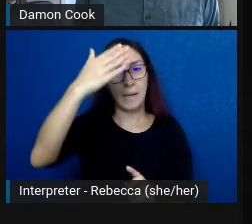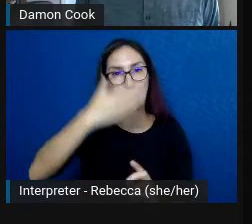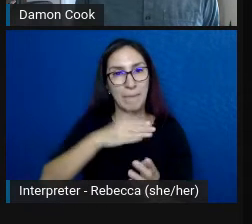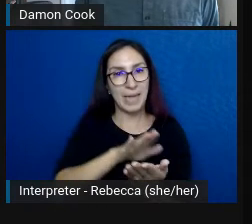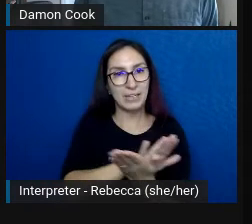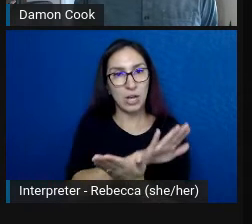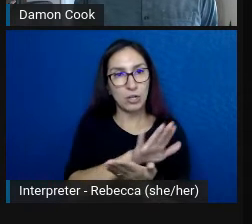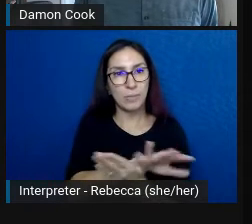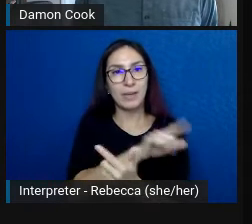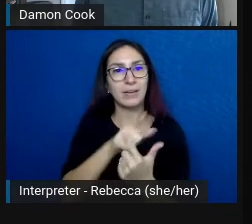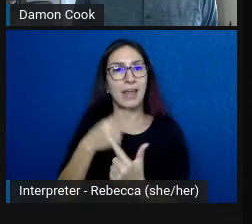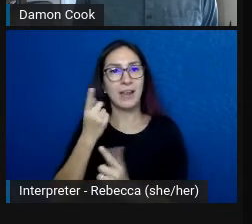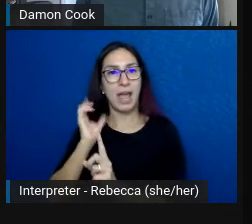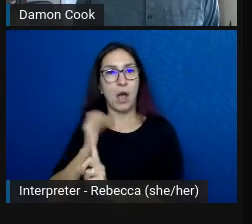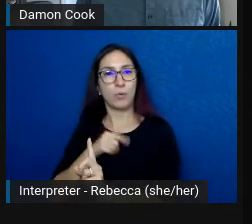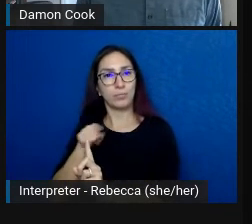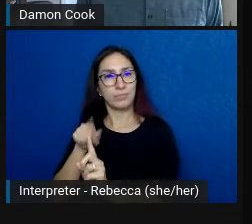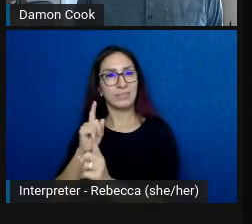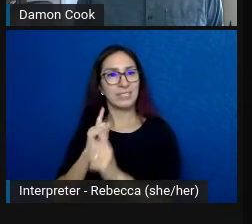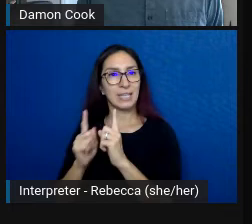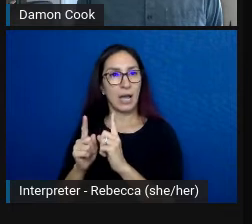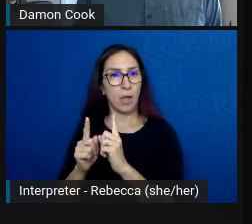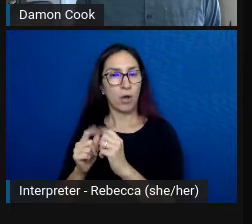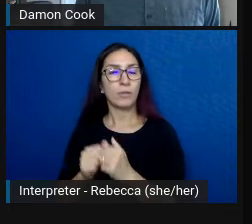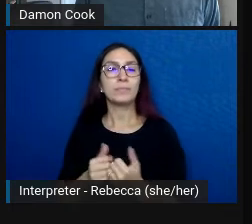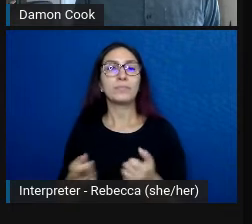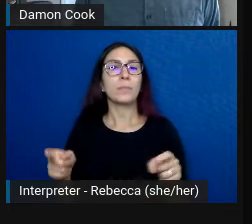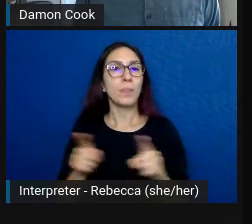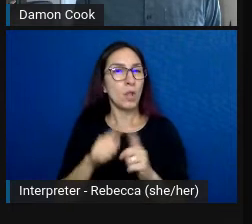Also, note in the code that we're also introducing